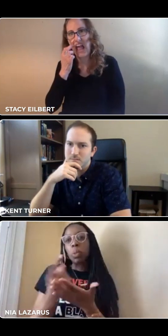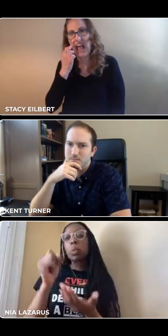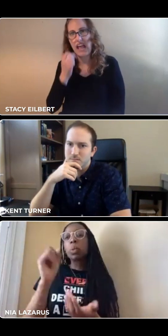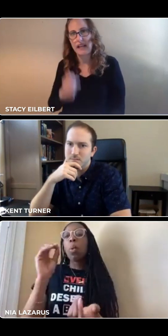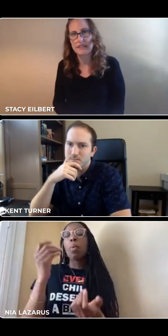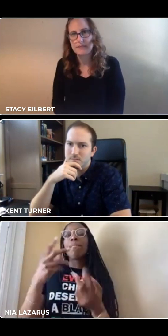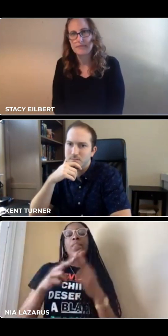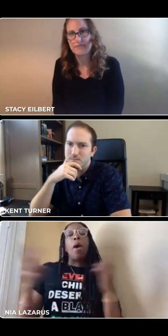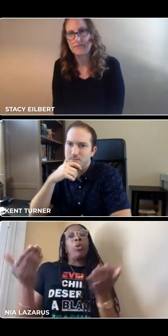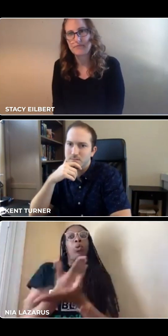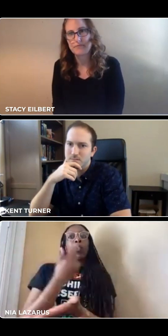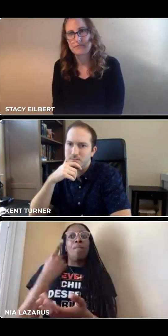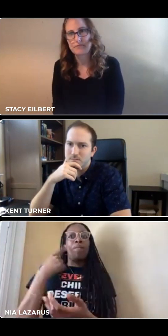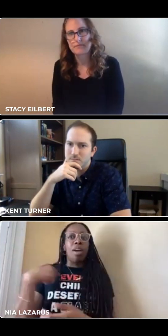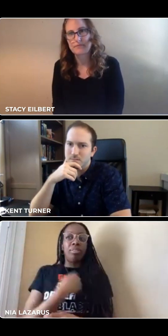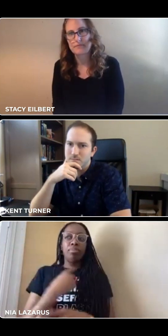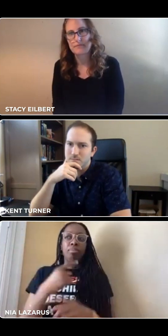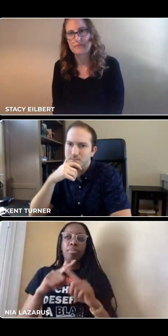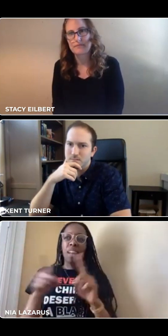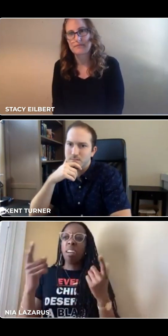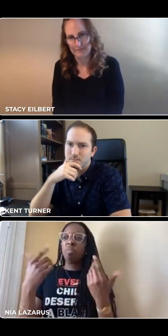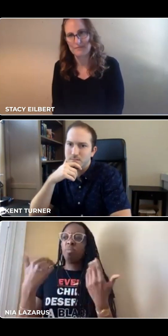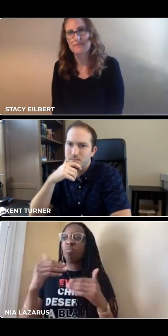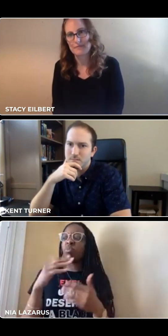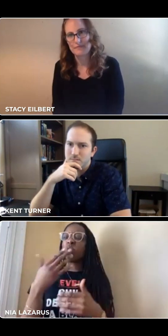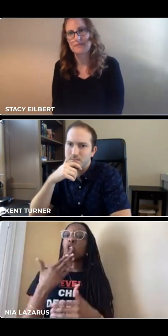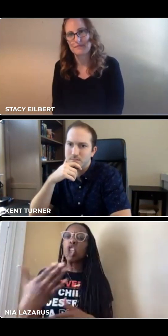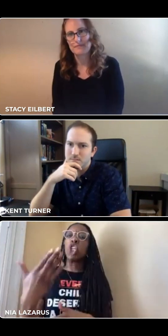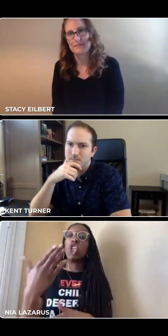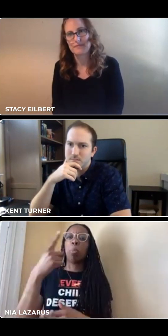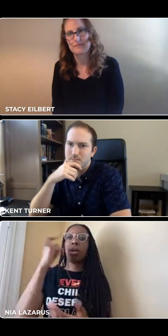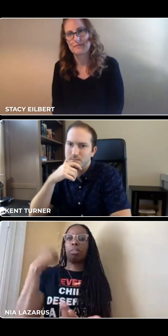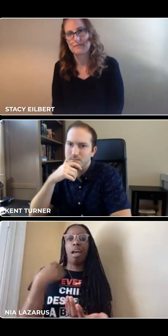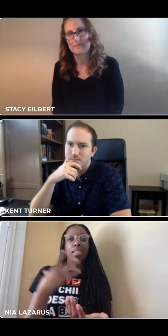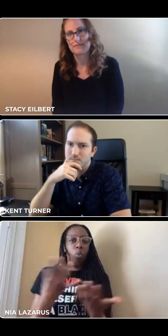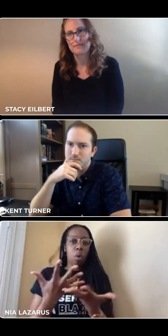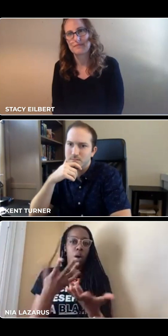when we see there are errors, or unclarities in the system we've developed. And, we keep